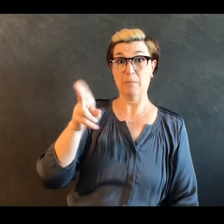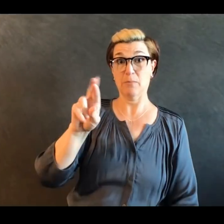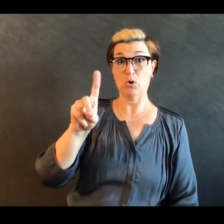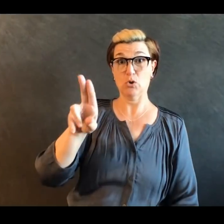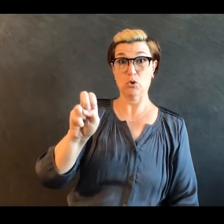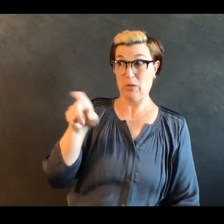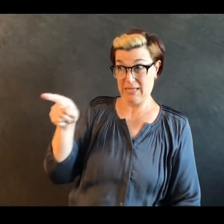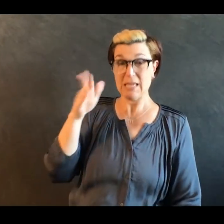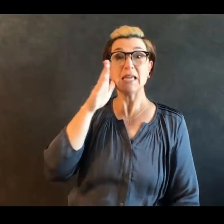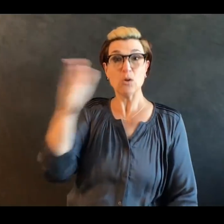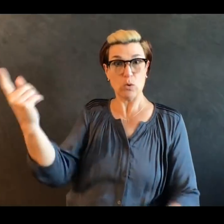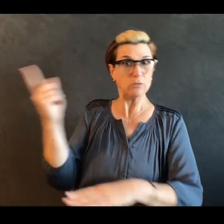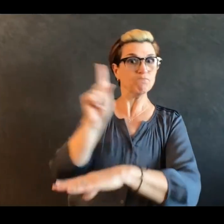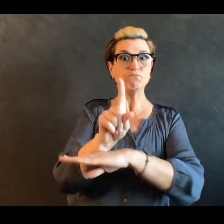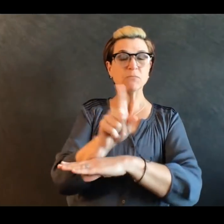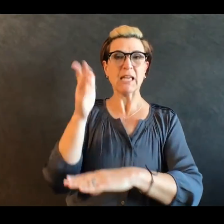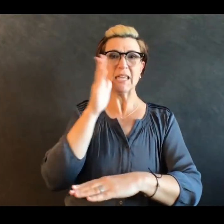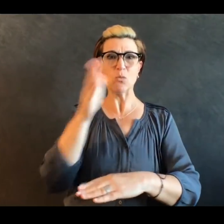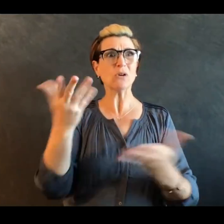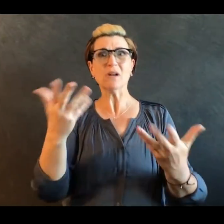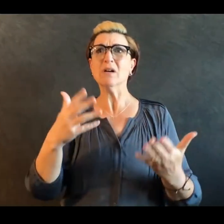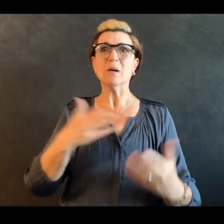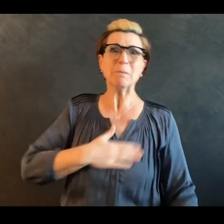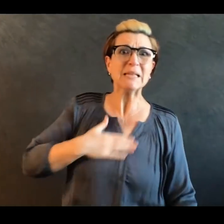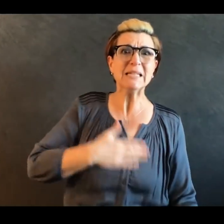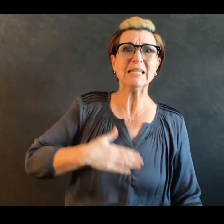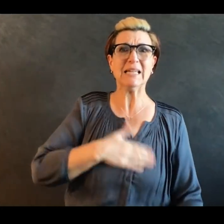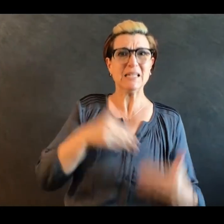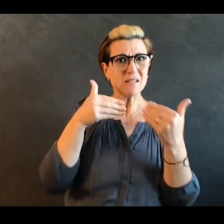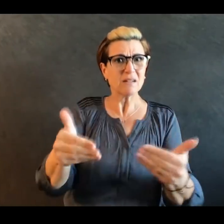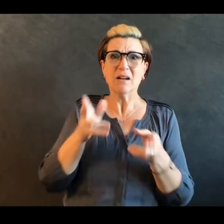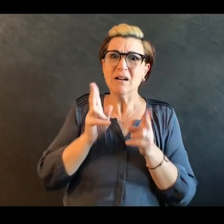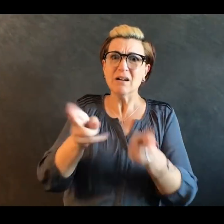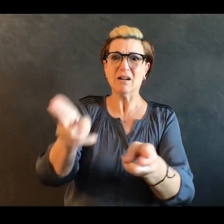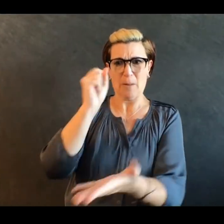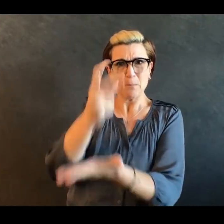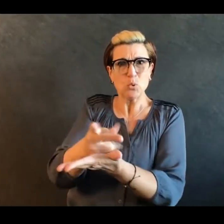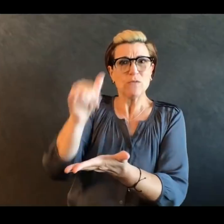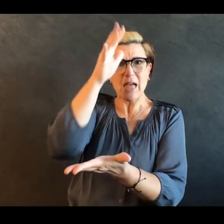approved as soon as possible he's been telling me that for a long time and the